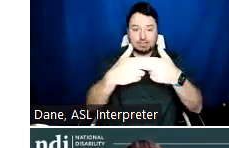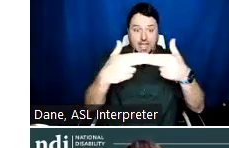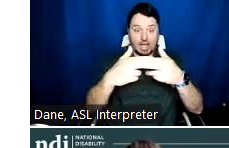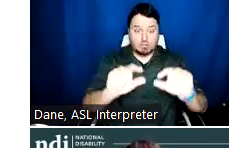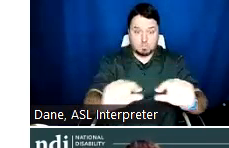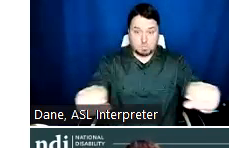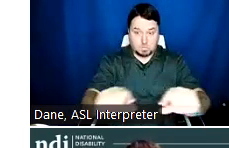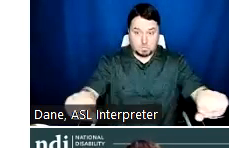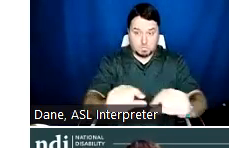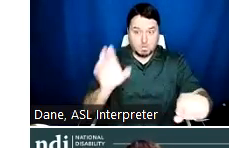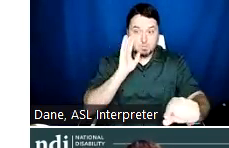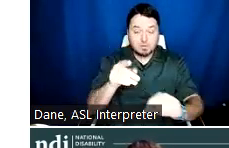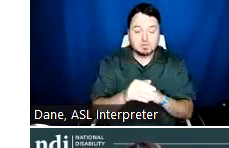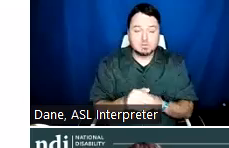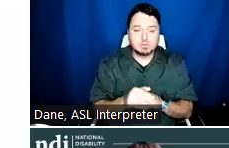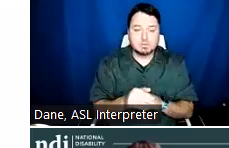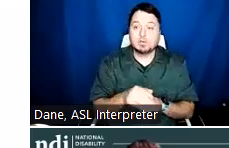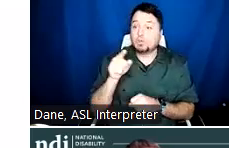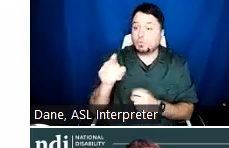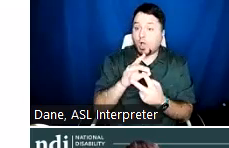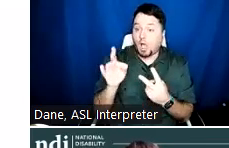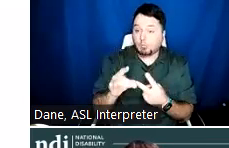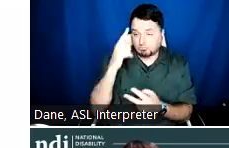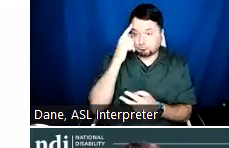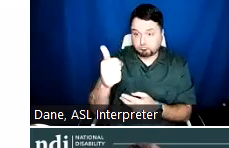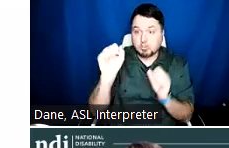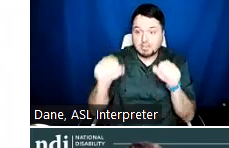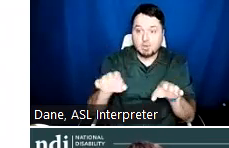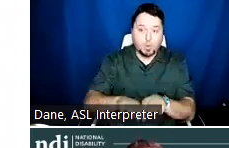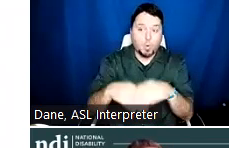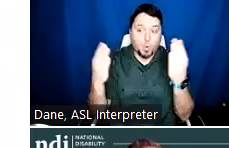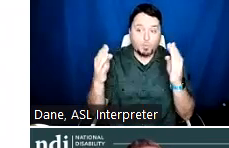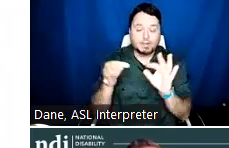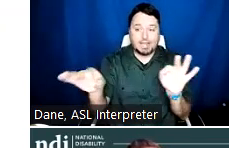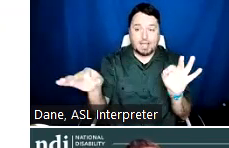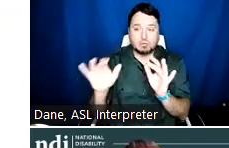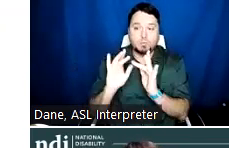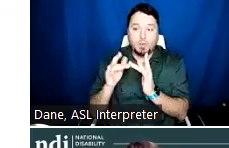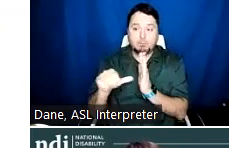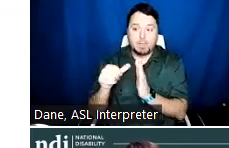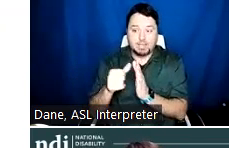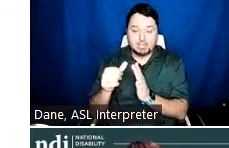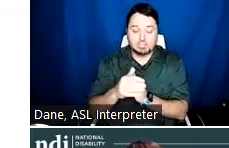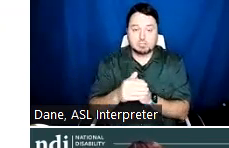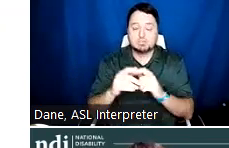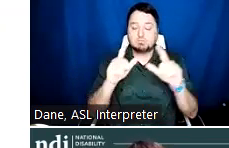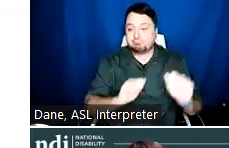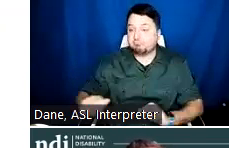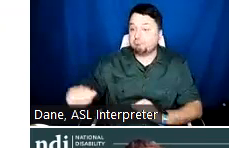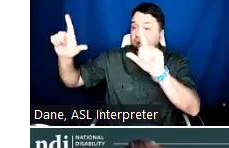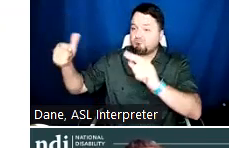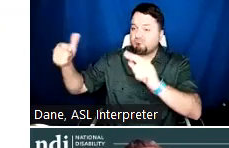You also have the option to open the captioning webpage in a new browser and the links have been